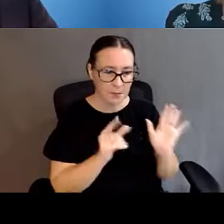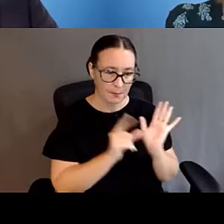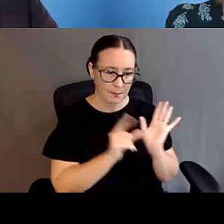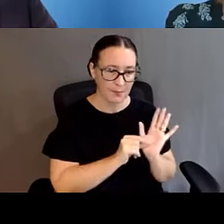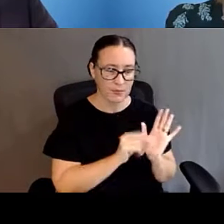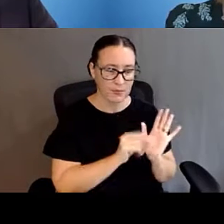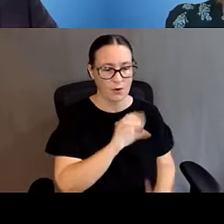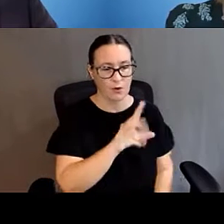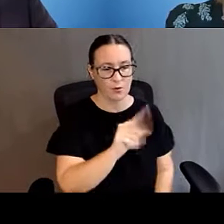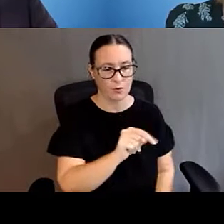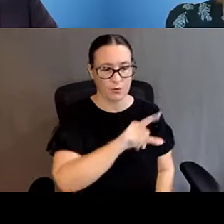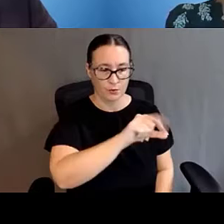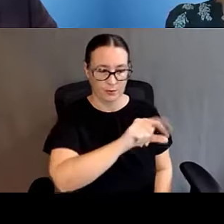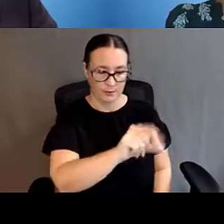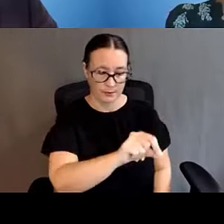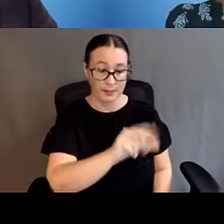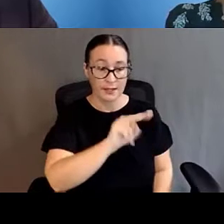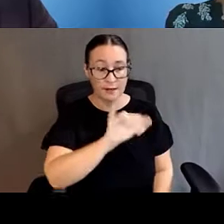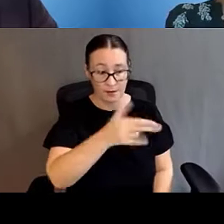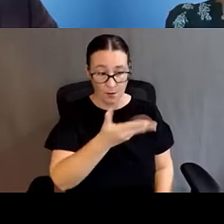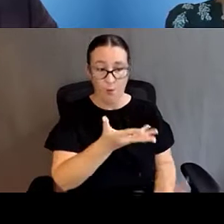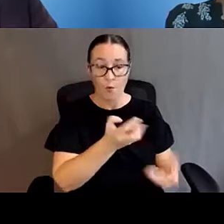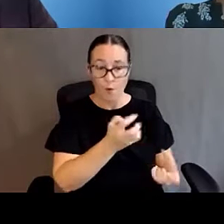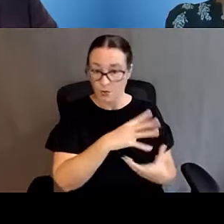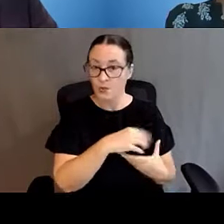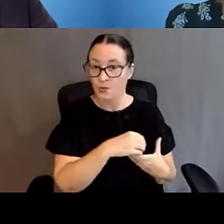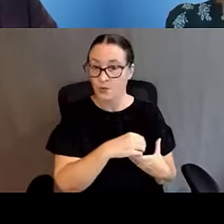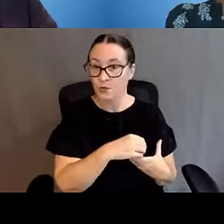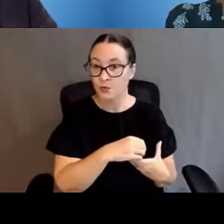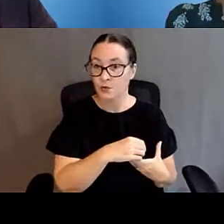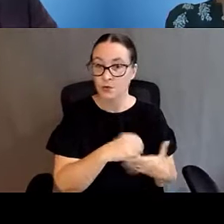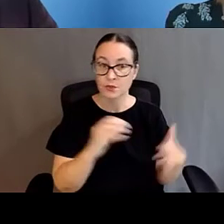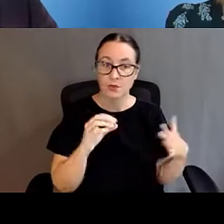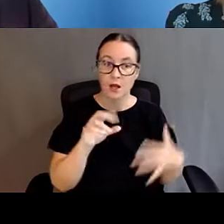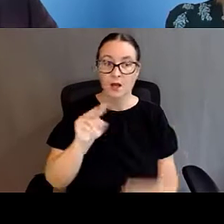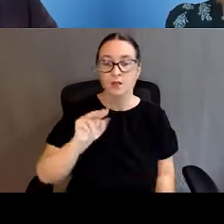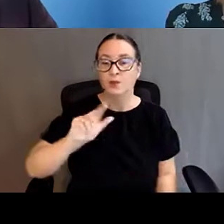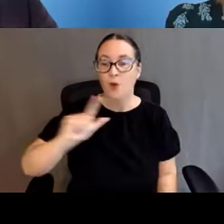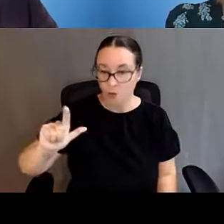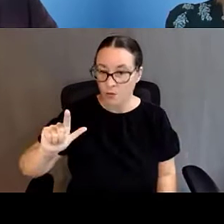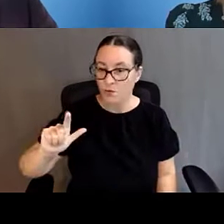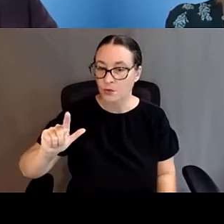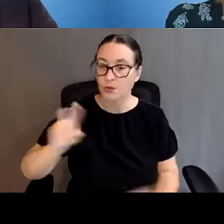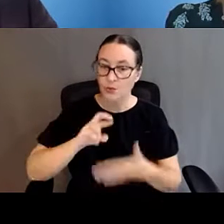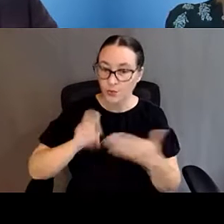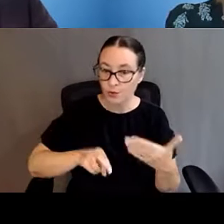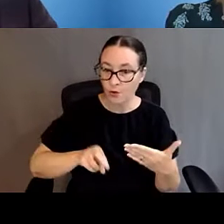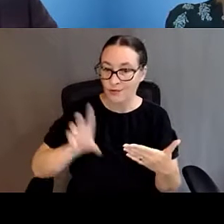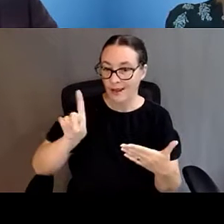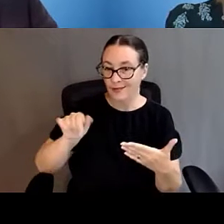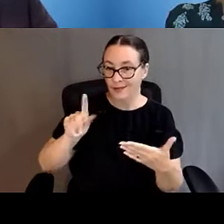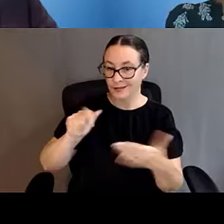that NIH did want to include things like null results and data that underlied those as part of this policy,